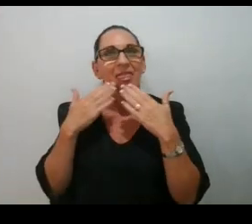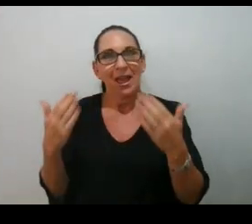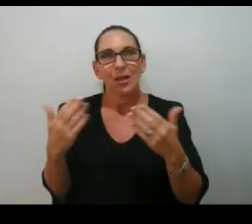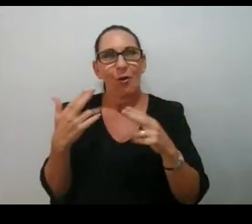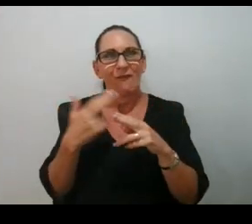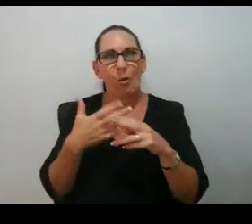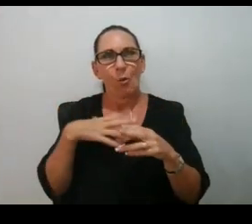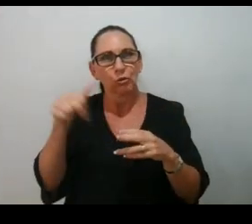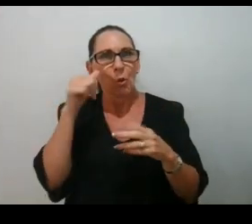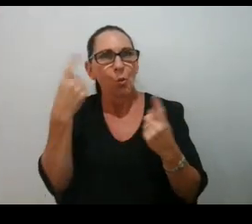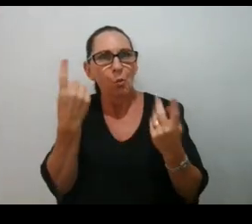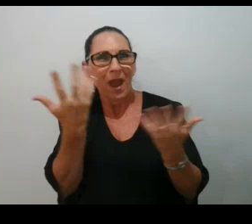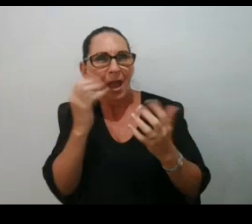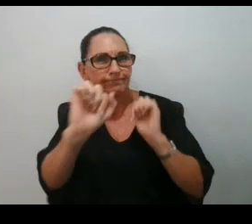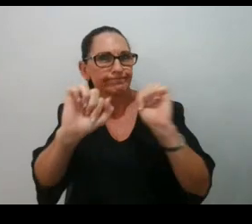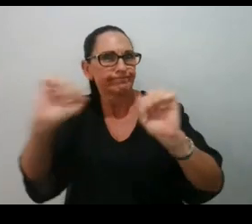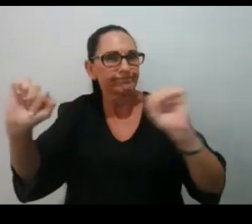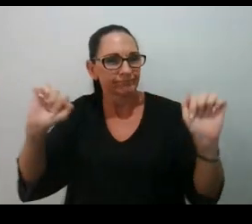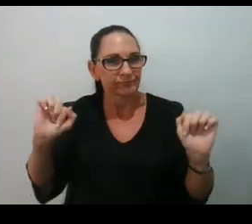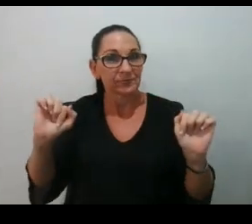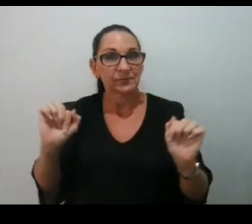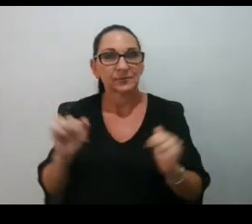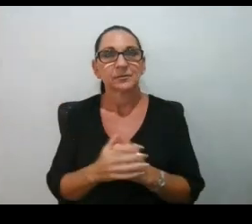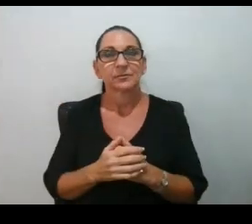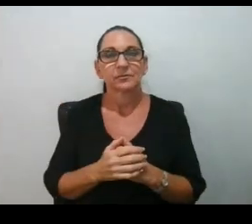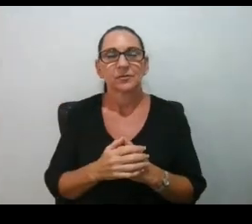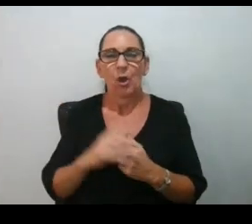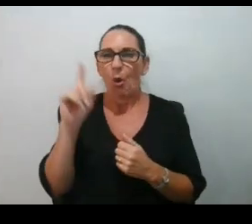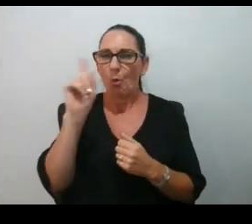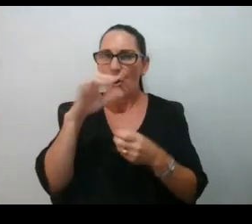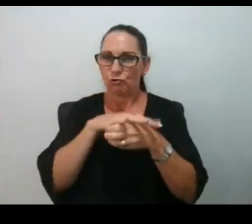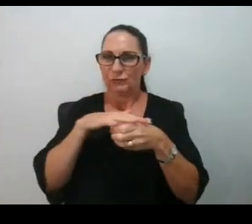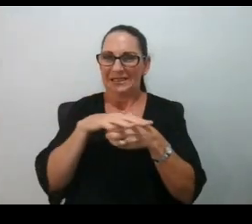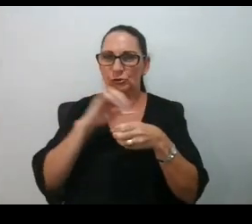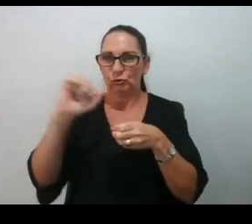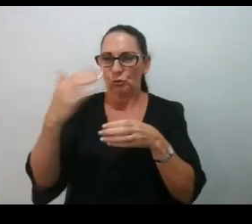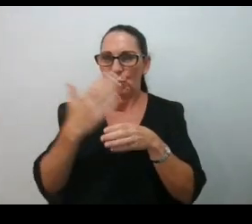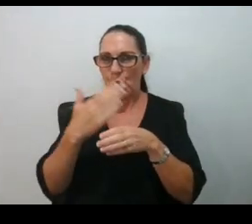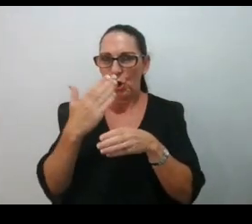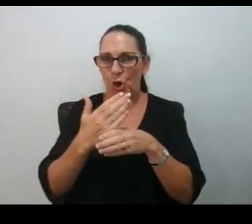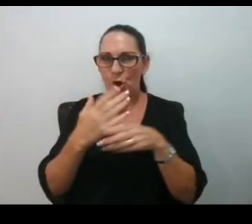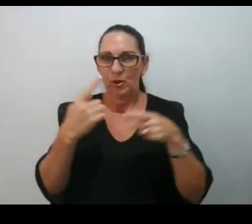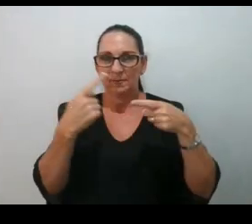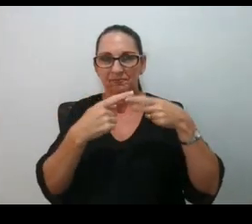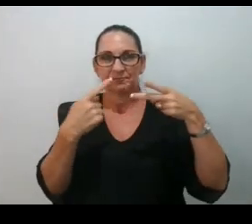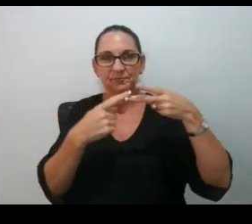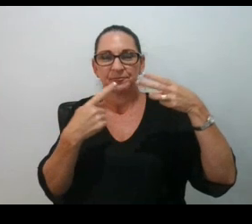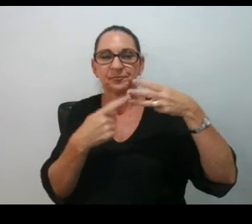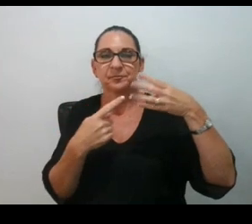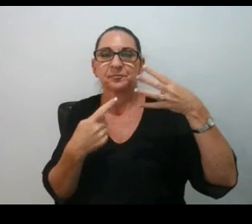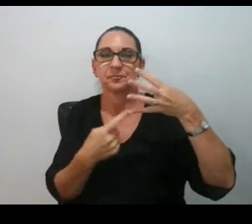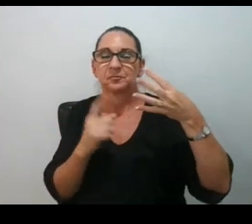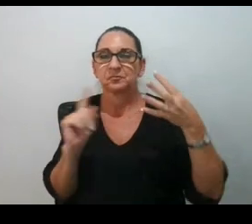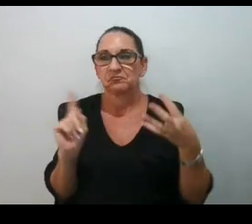is what region do you work in and the options are Southeast Queensland Far North Queensland